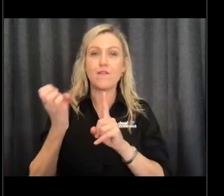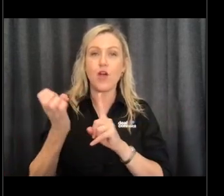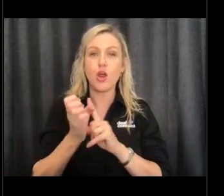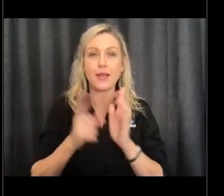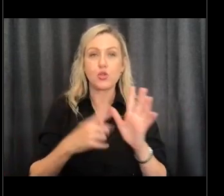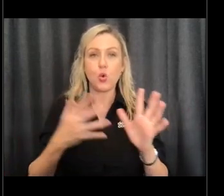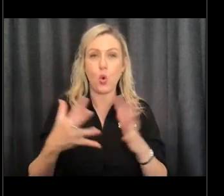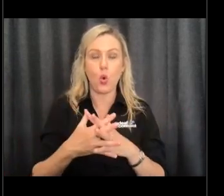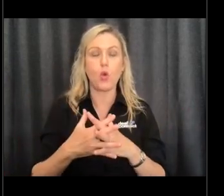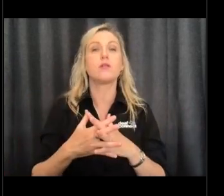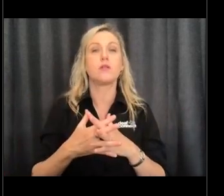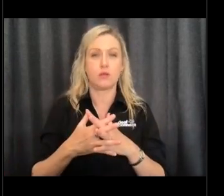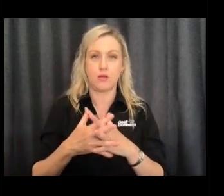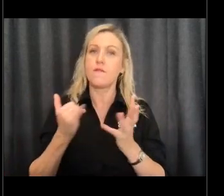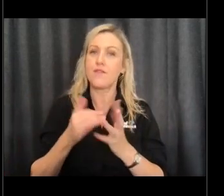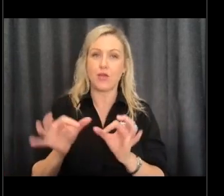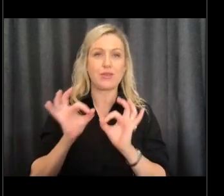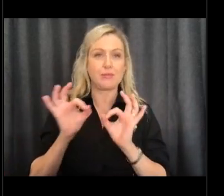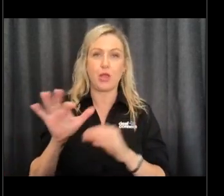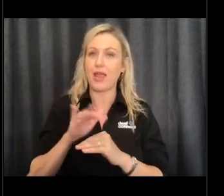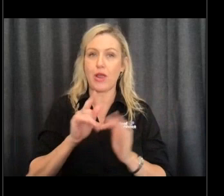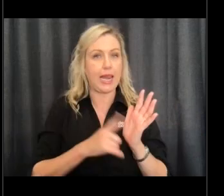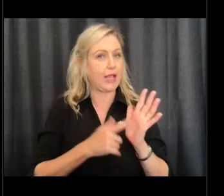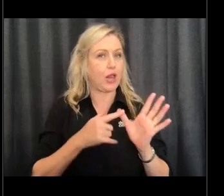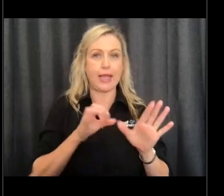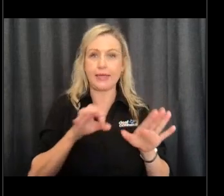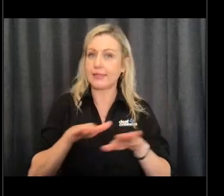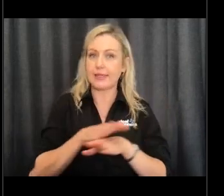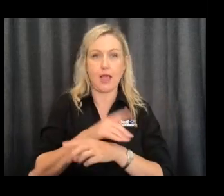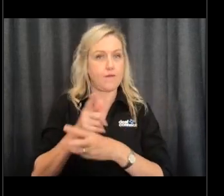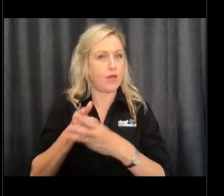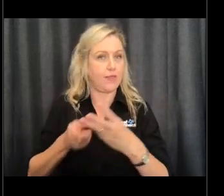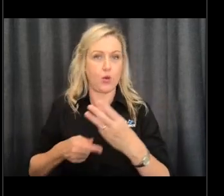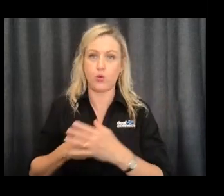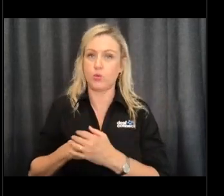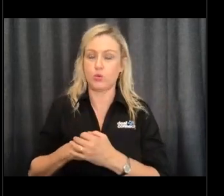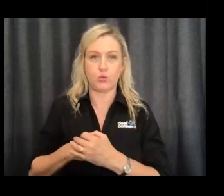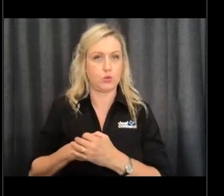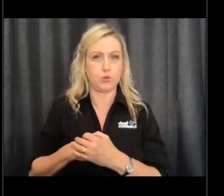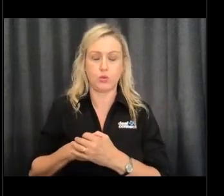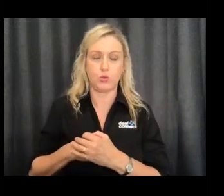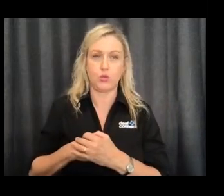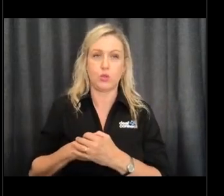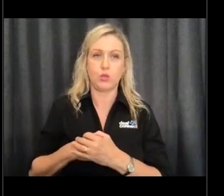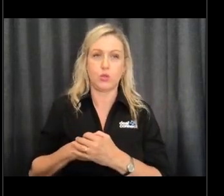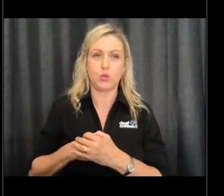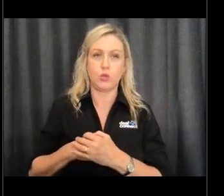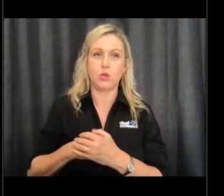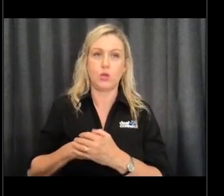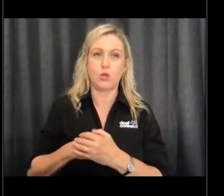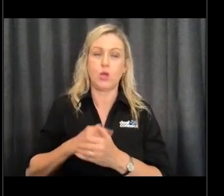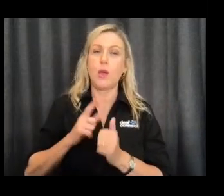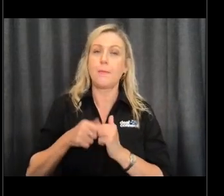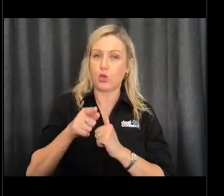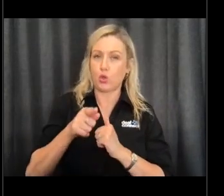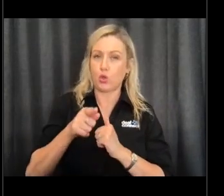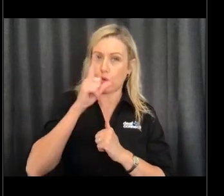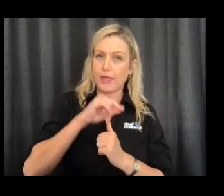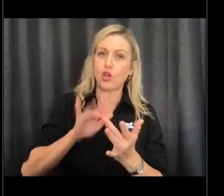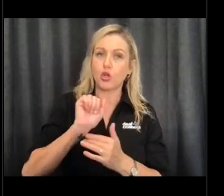Legal Aid doesn't do any work in but you get in contact with your local Law Society, in